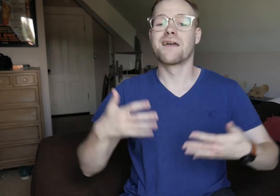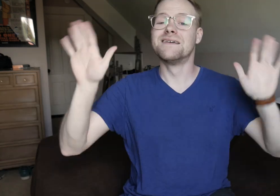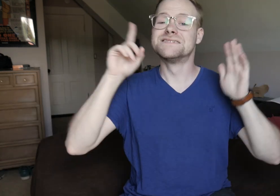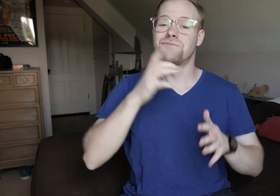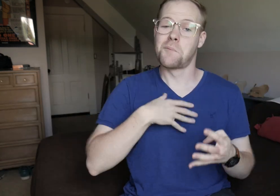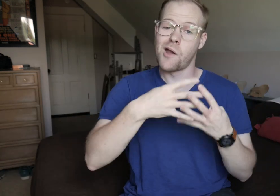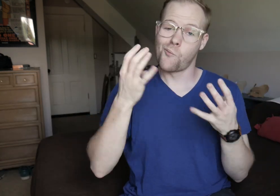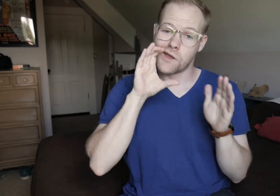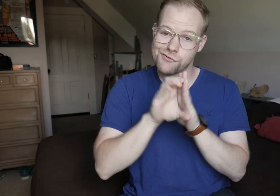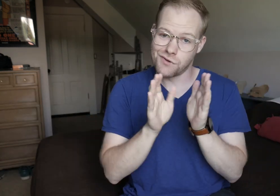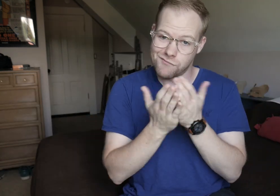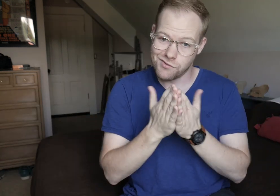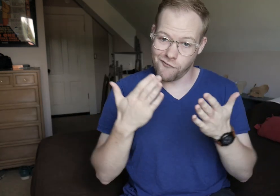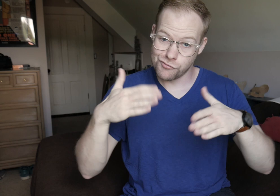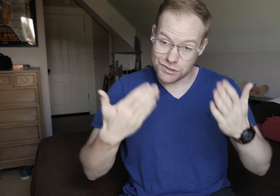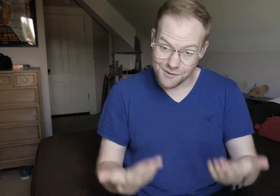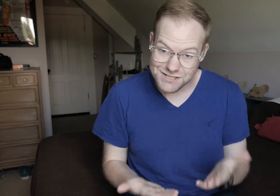That’s it for my queer graphic novel recommendations!